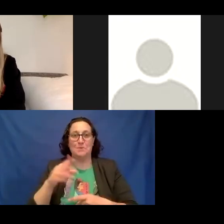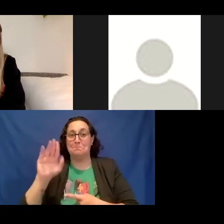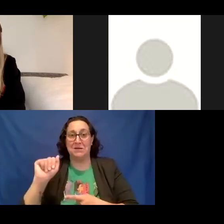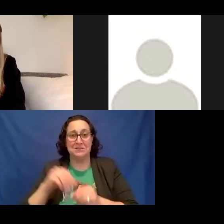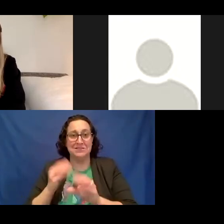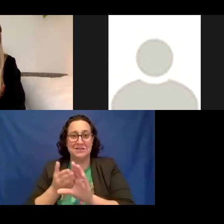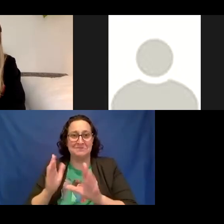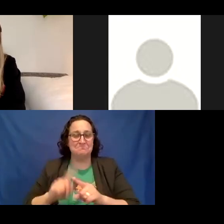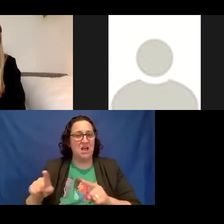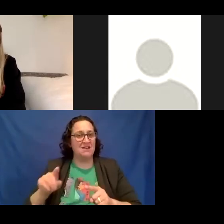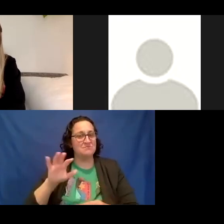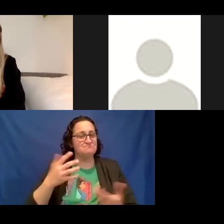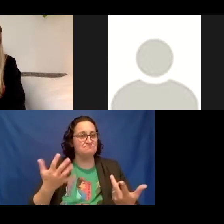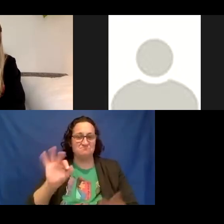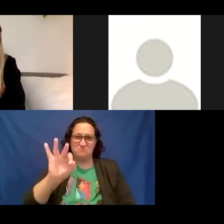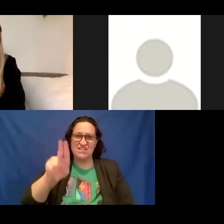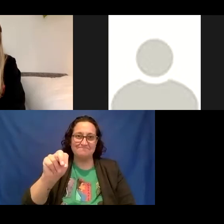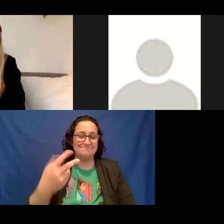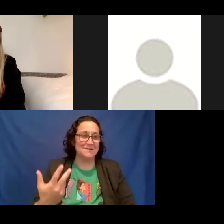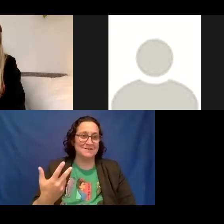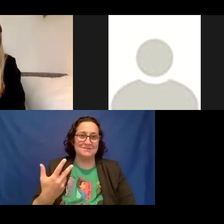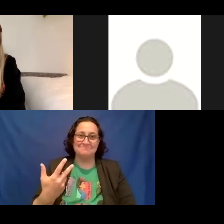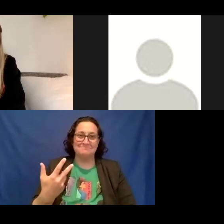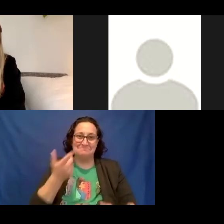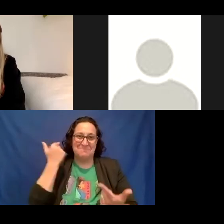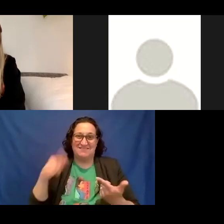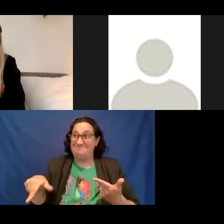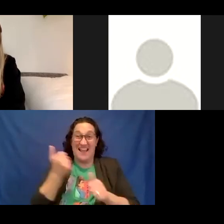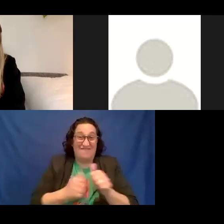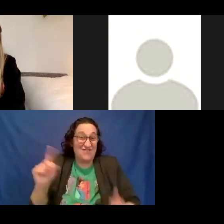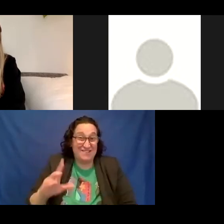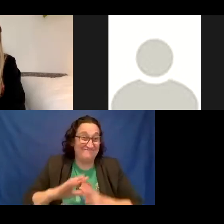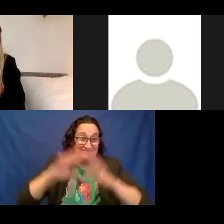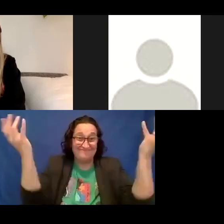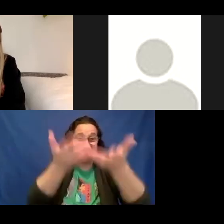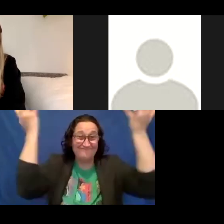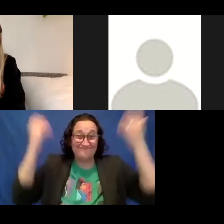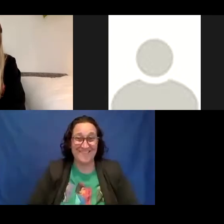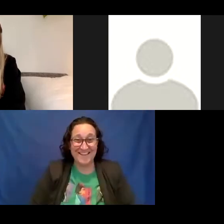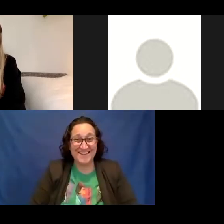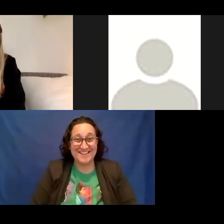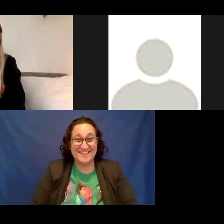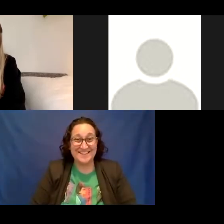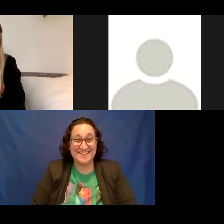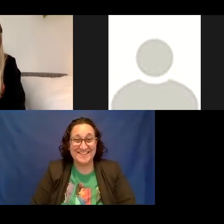my own language, and I couldn't be a psychologist but it's so fun, you know. Everywhere psychology